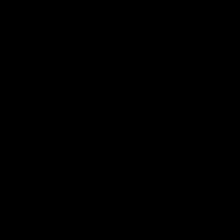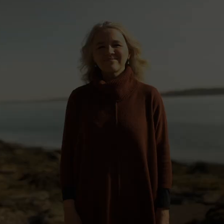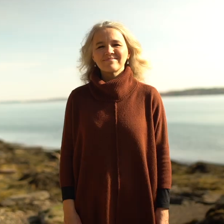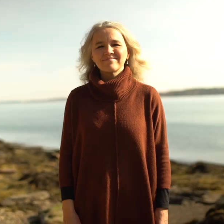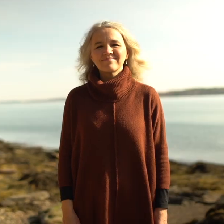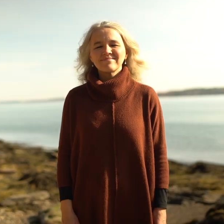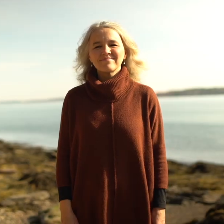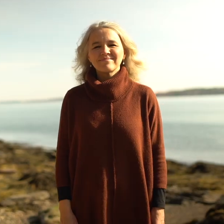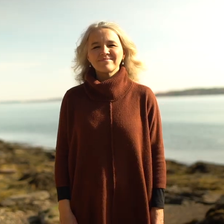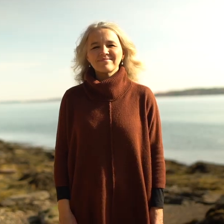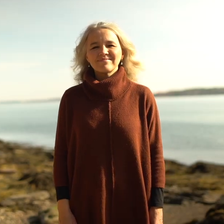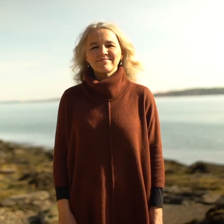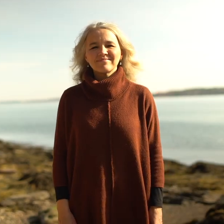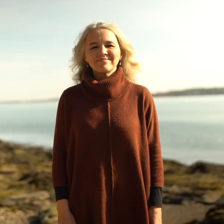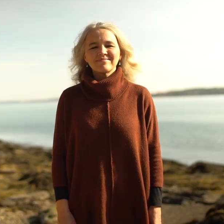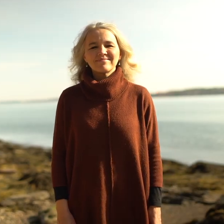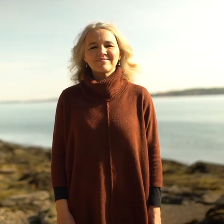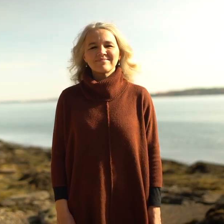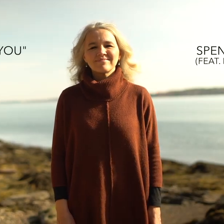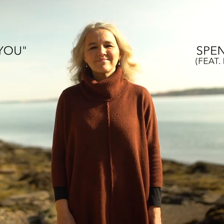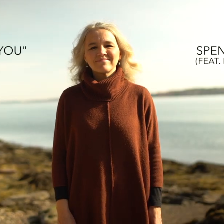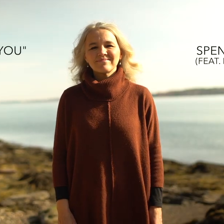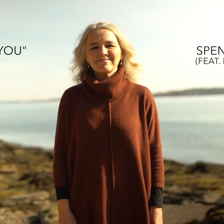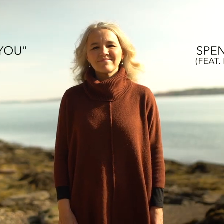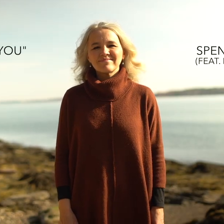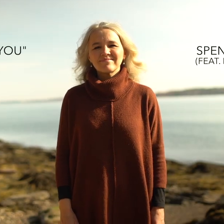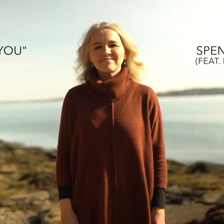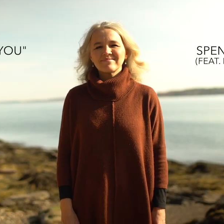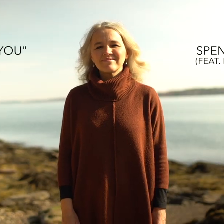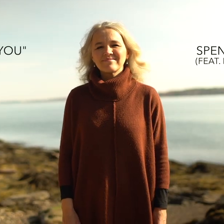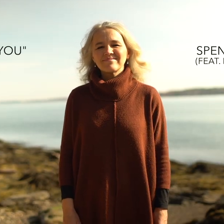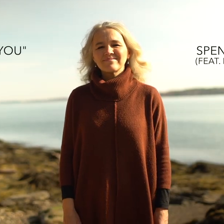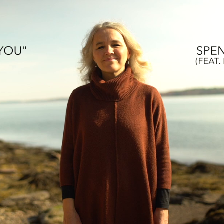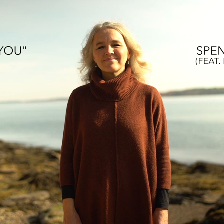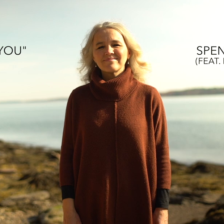[drums playing a beat]